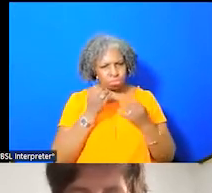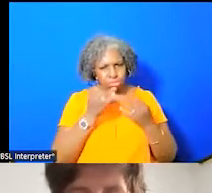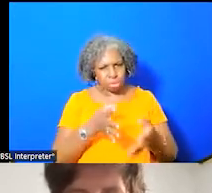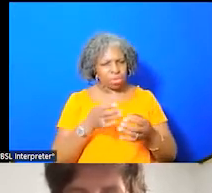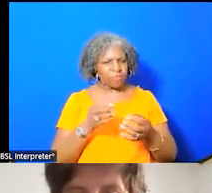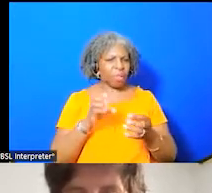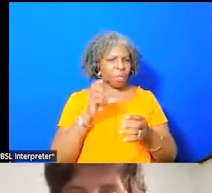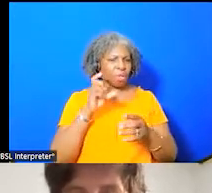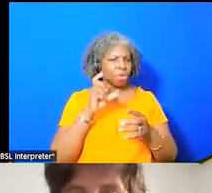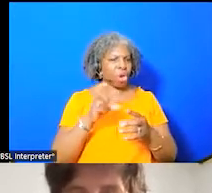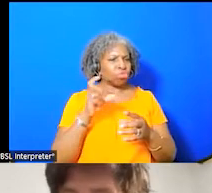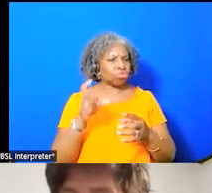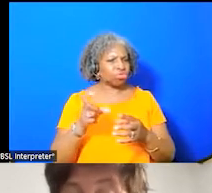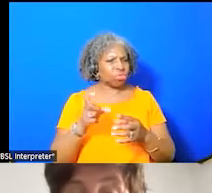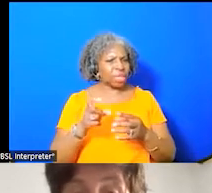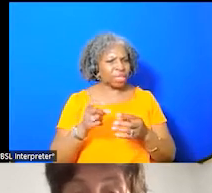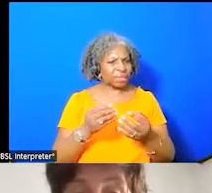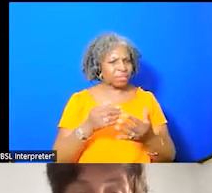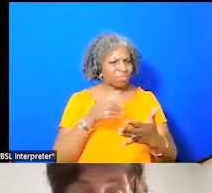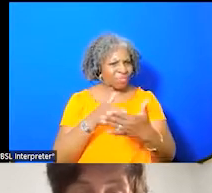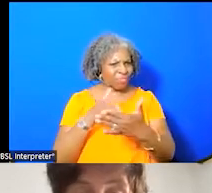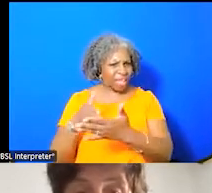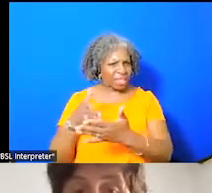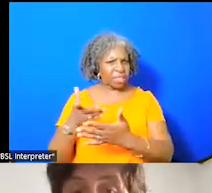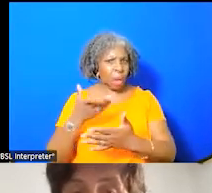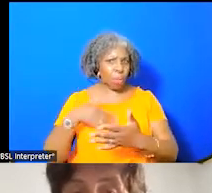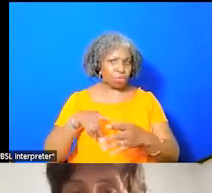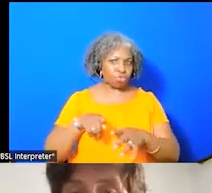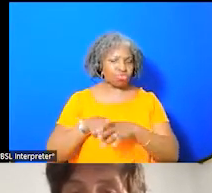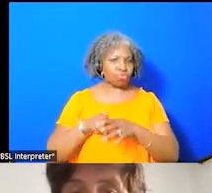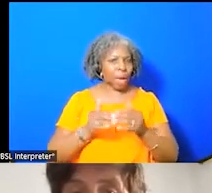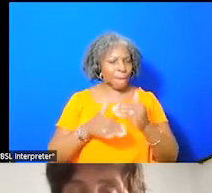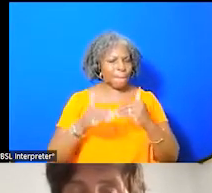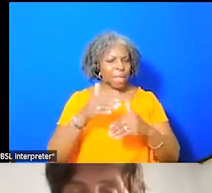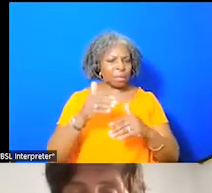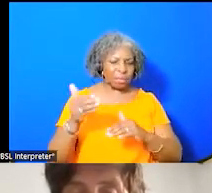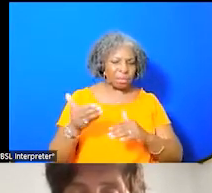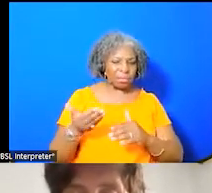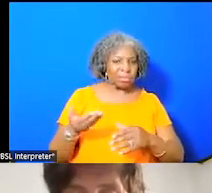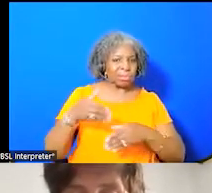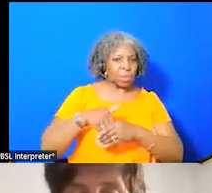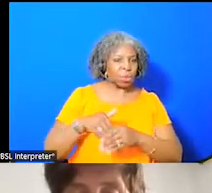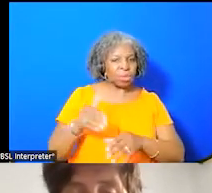And I want to try and to build an allotment on the on the concrete sea defence,